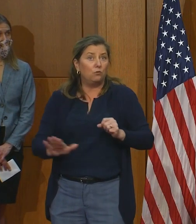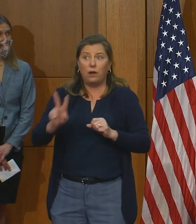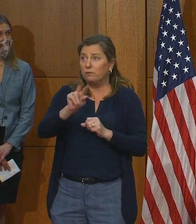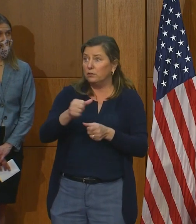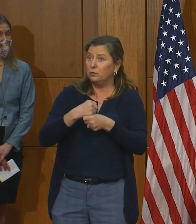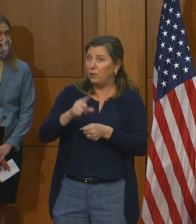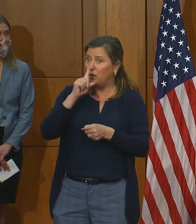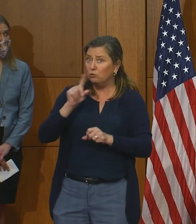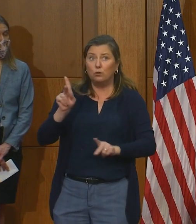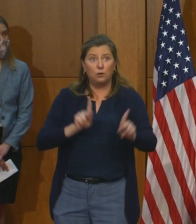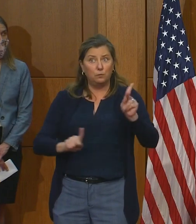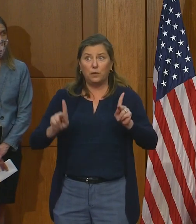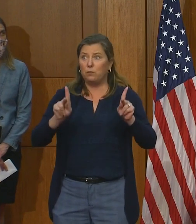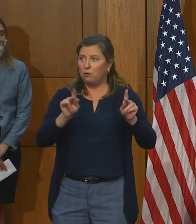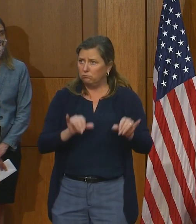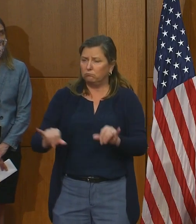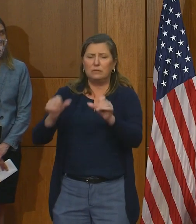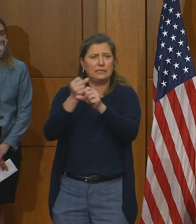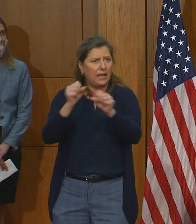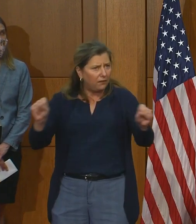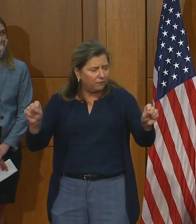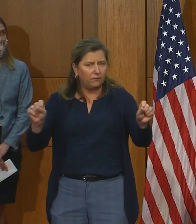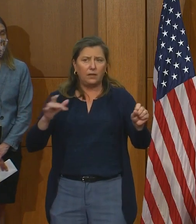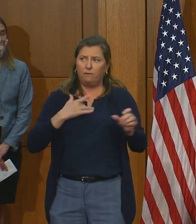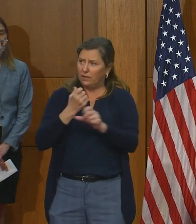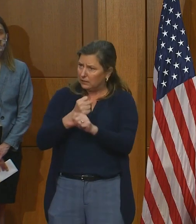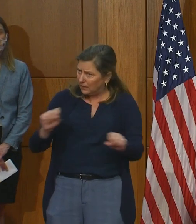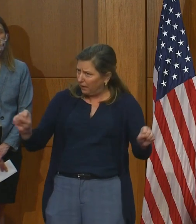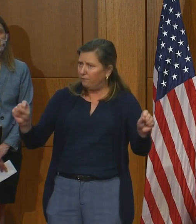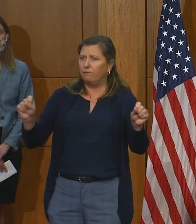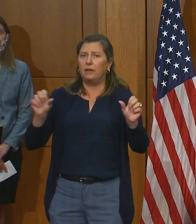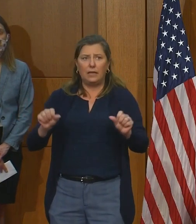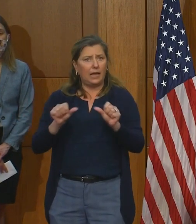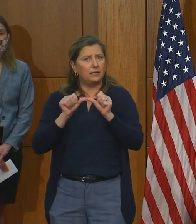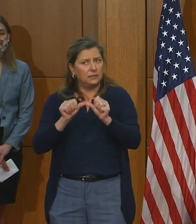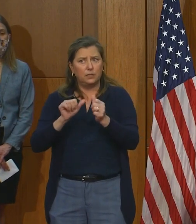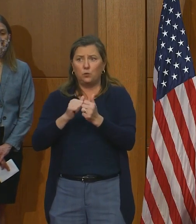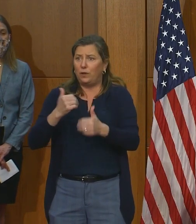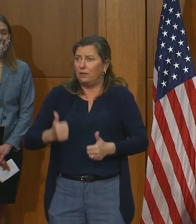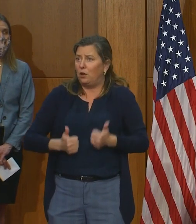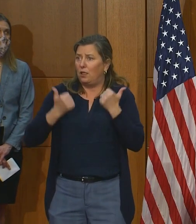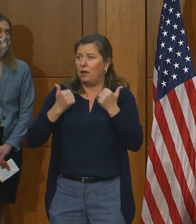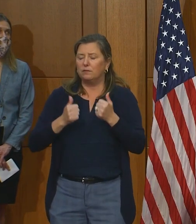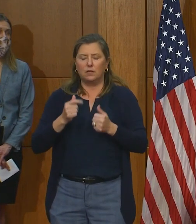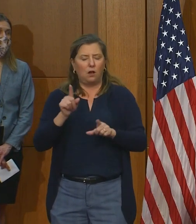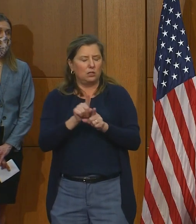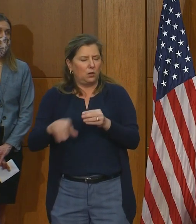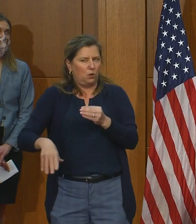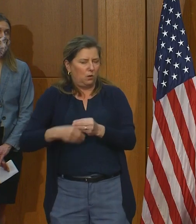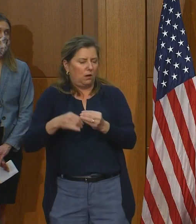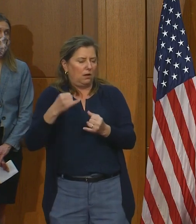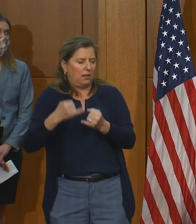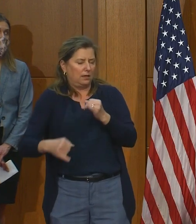AND- CONTINUE TO WORK WITH THE BLACK. AND THROUGHOUT JAN. TO